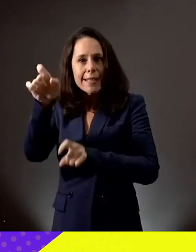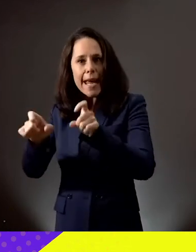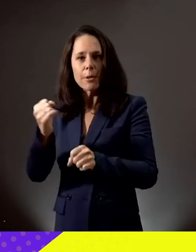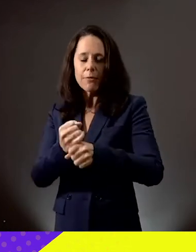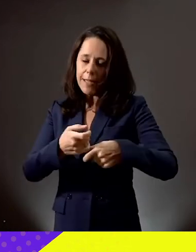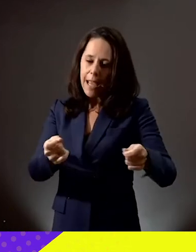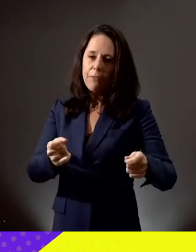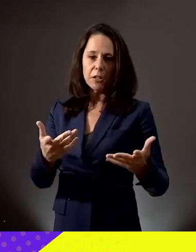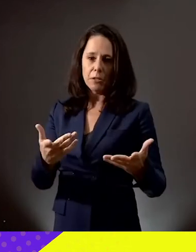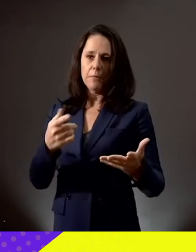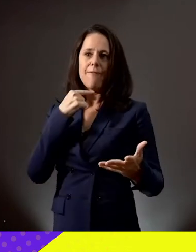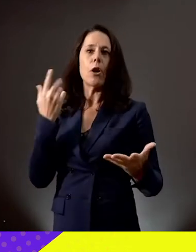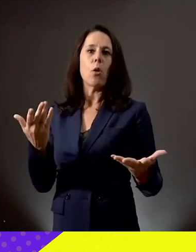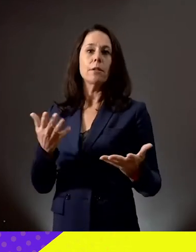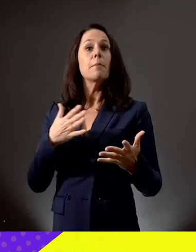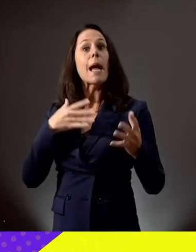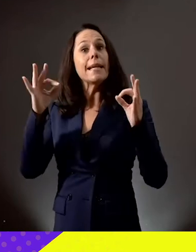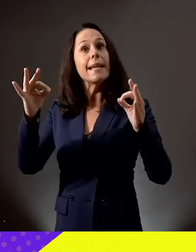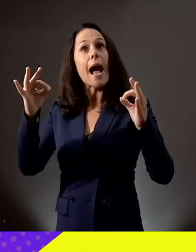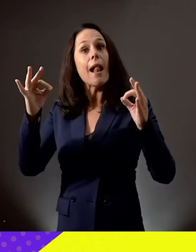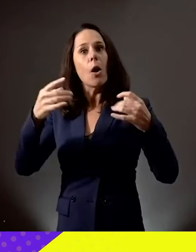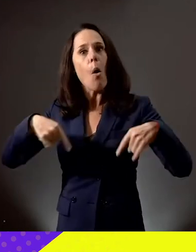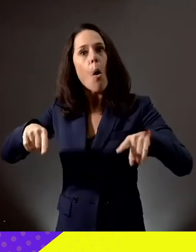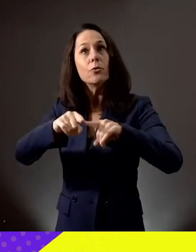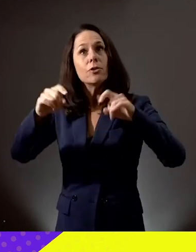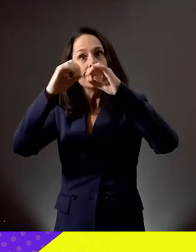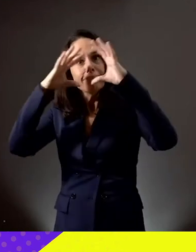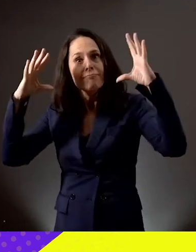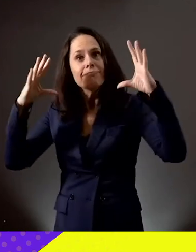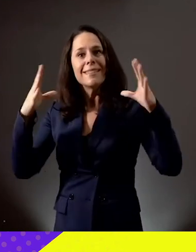We strive for an ideal society in which everyone can participate.